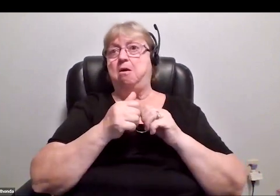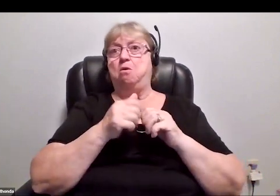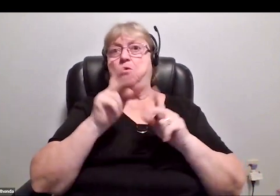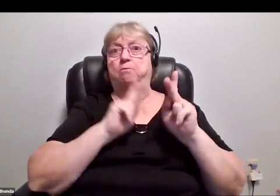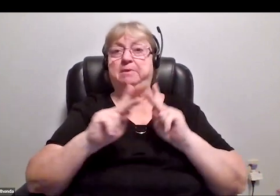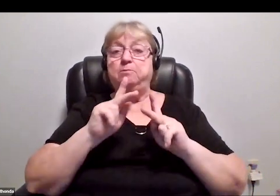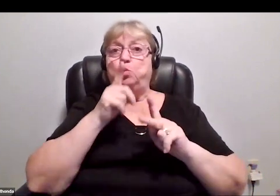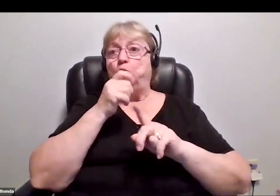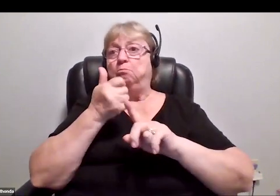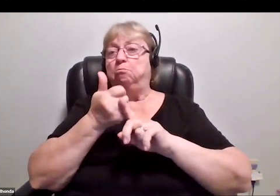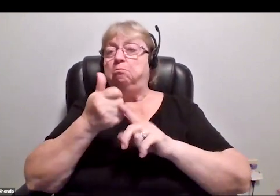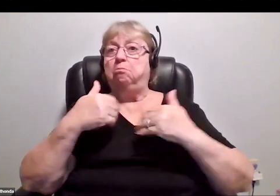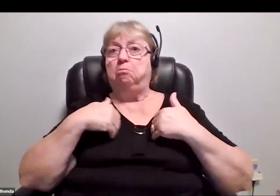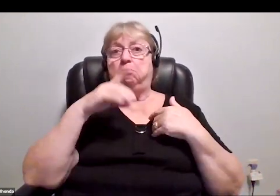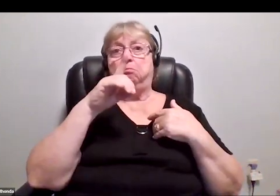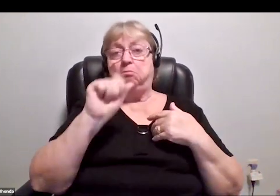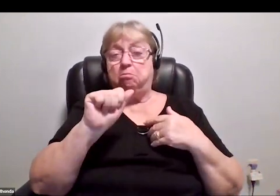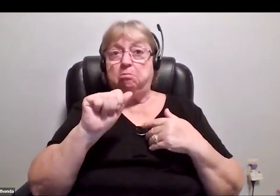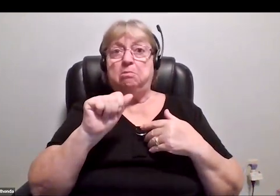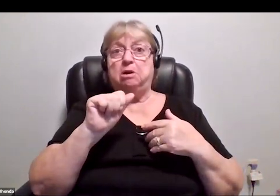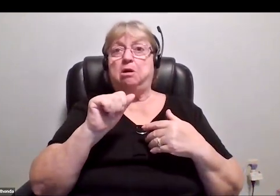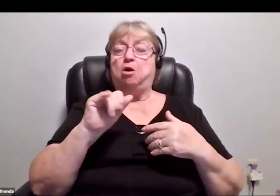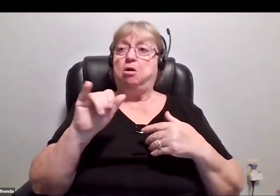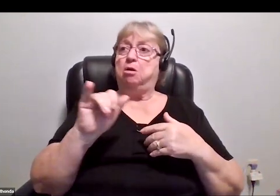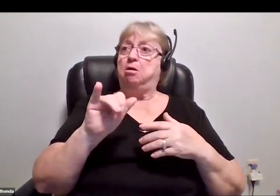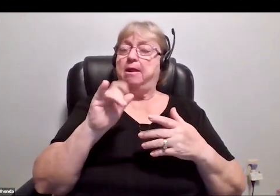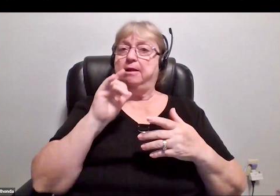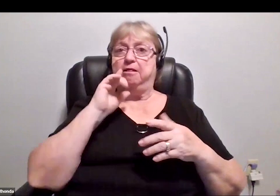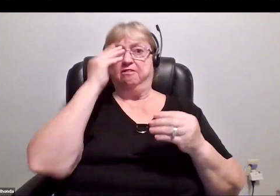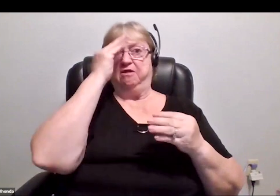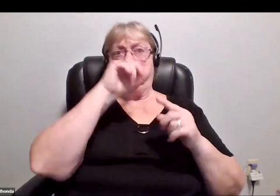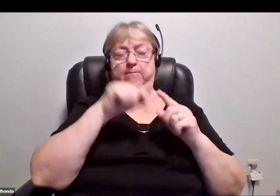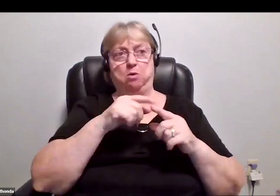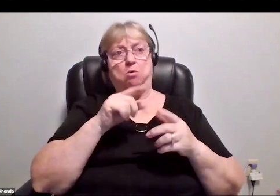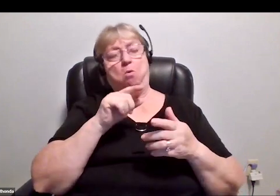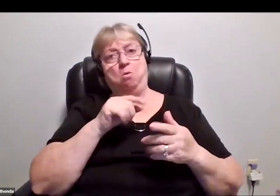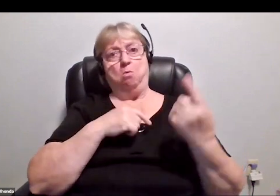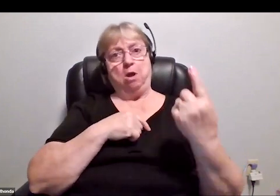and as test pilots, it's oriented in only thinking about disabled people as having one disability.